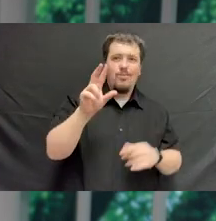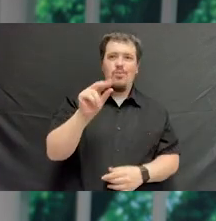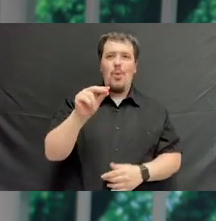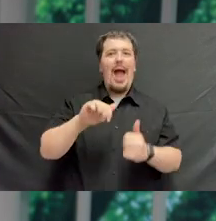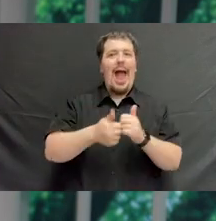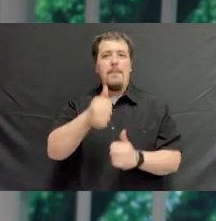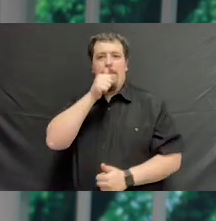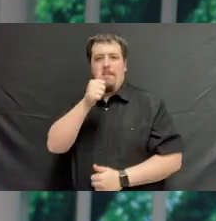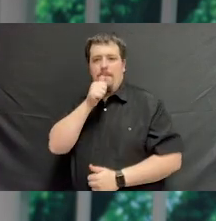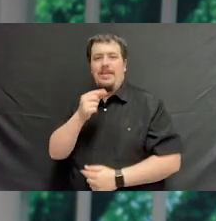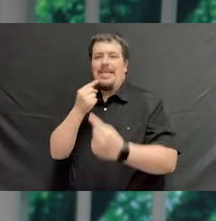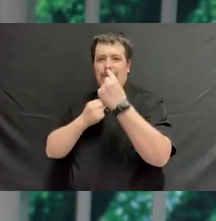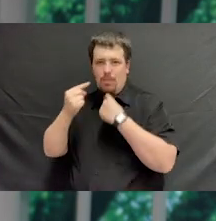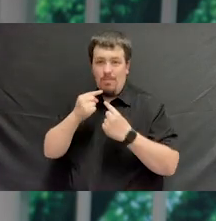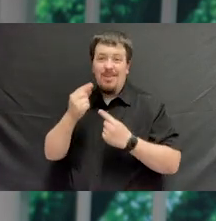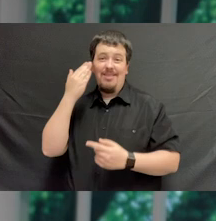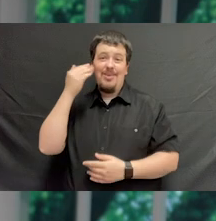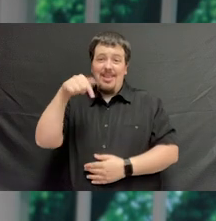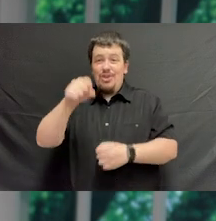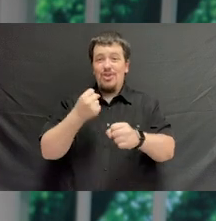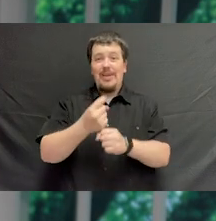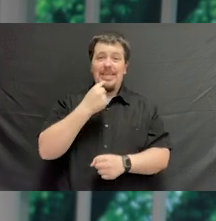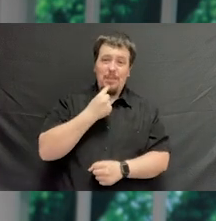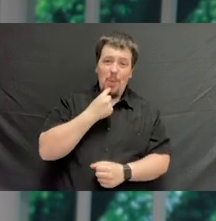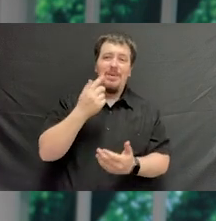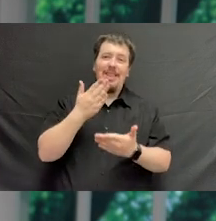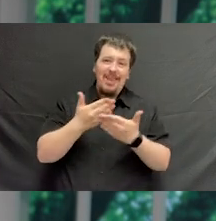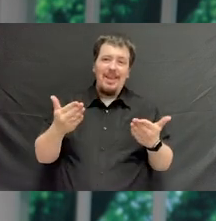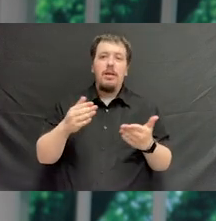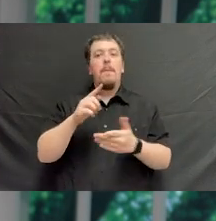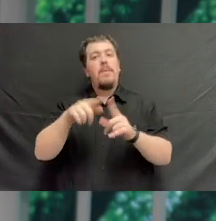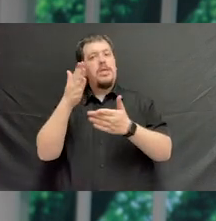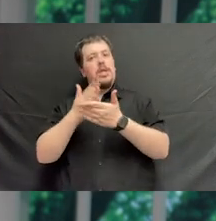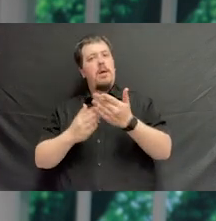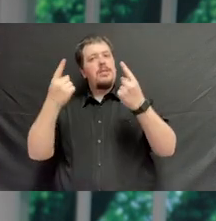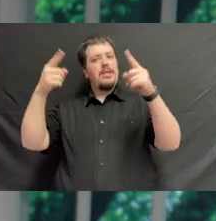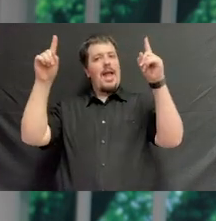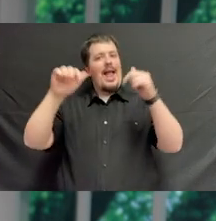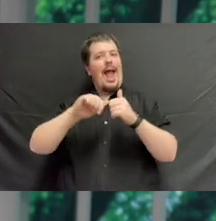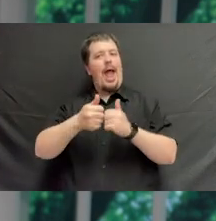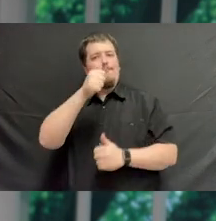So there's some disappointments in 2020, but there are also some successes in how you handled it.